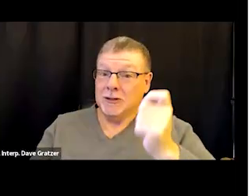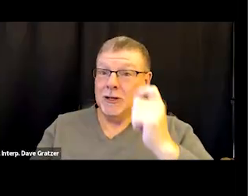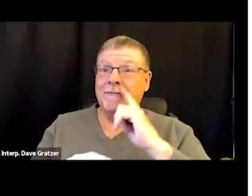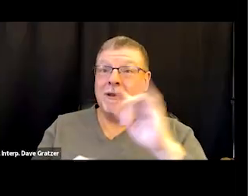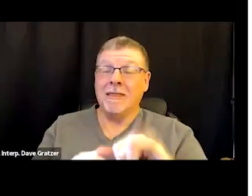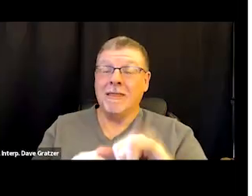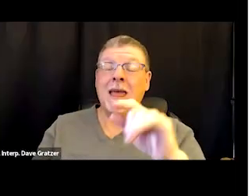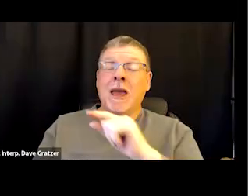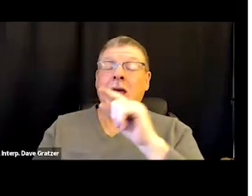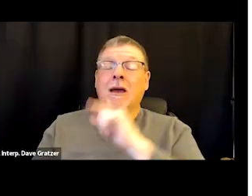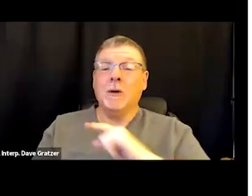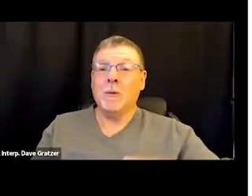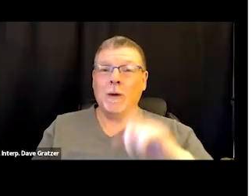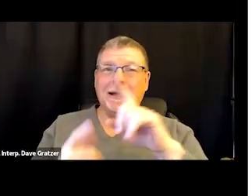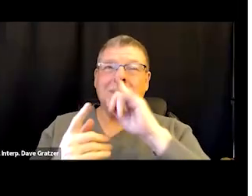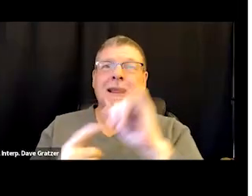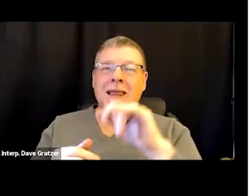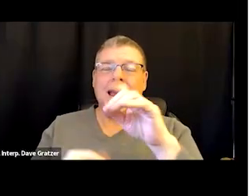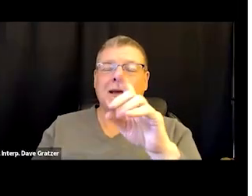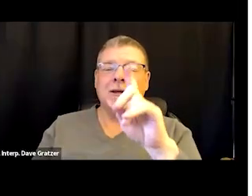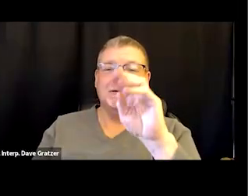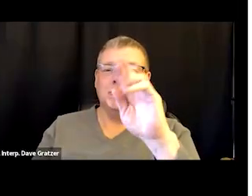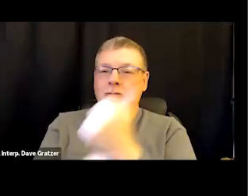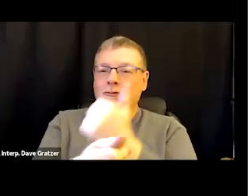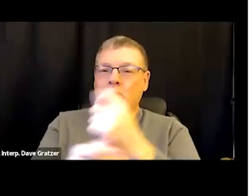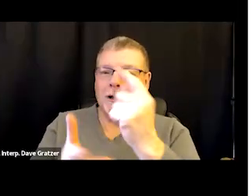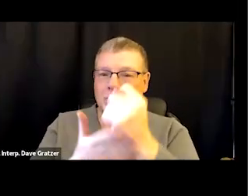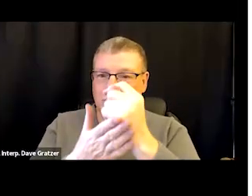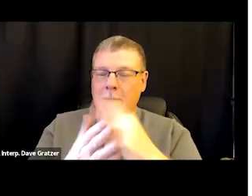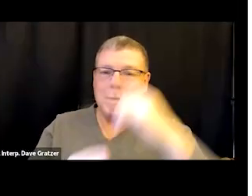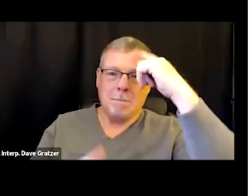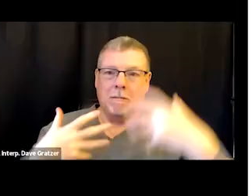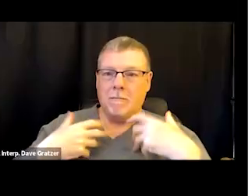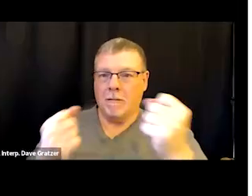Treatment Court, the DWI Treatment Court, the Mental Health Court, the Veterans